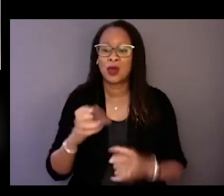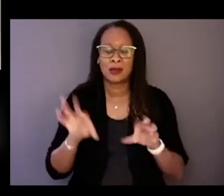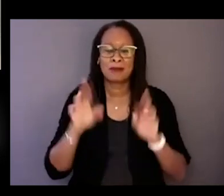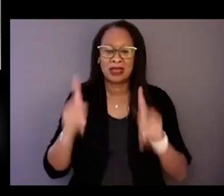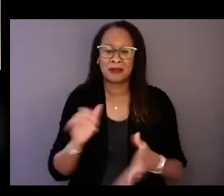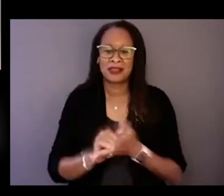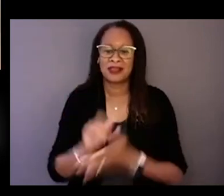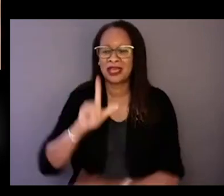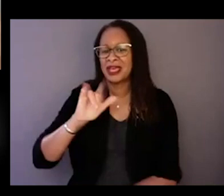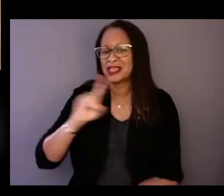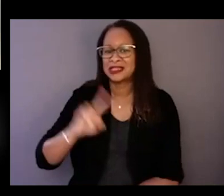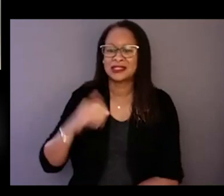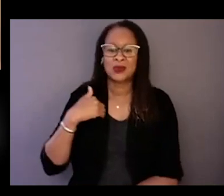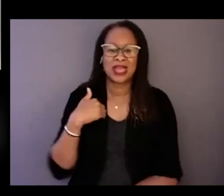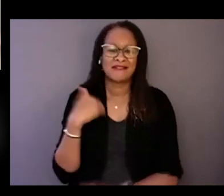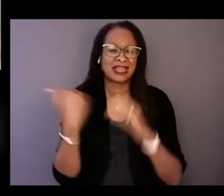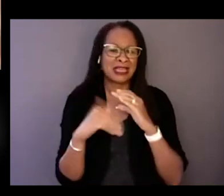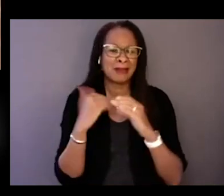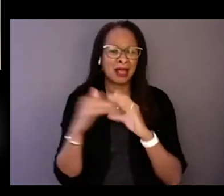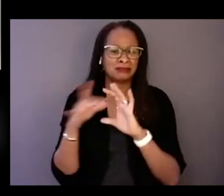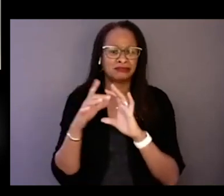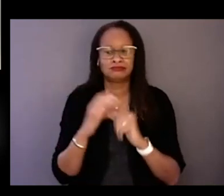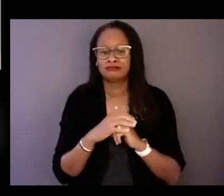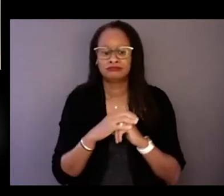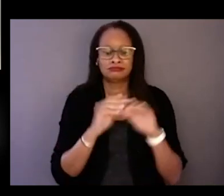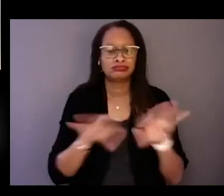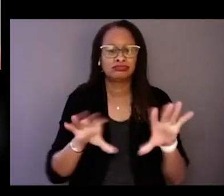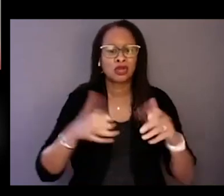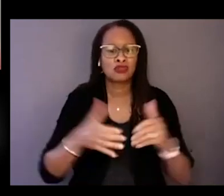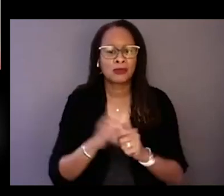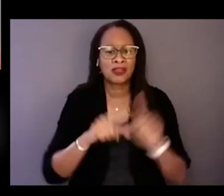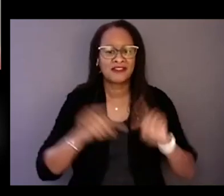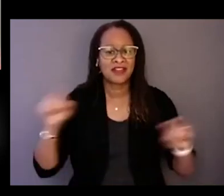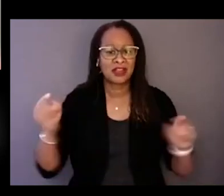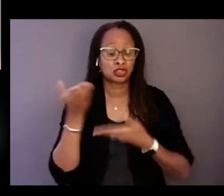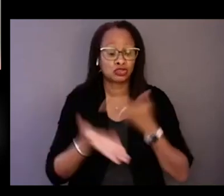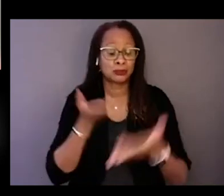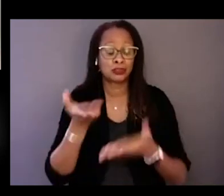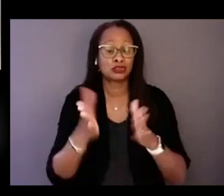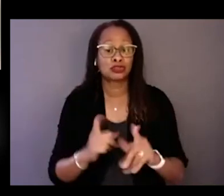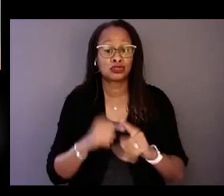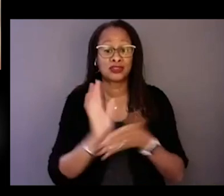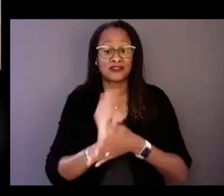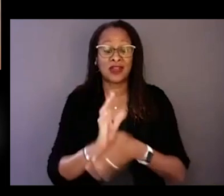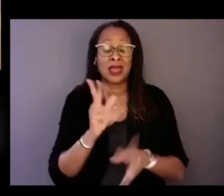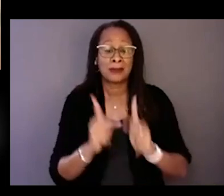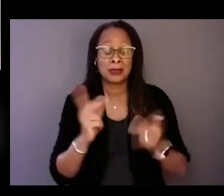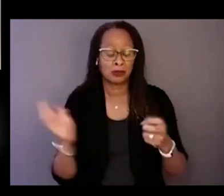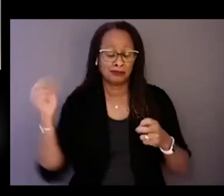We have a little email thread with various contributors to the film and people chime in, it used to be every day,